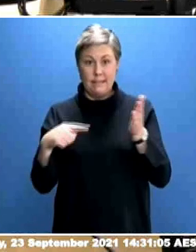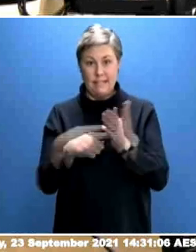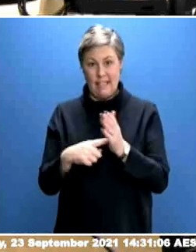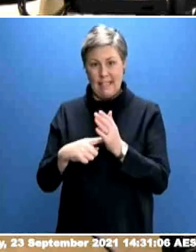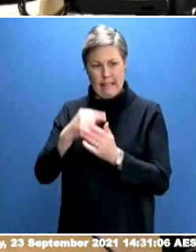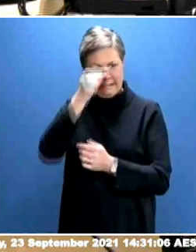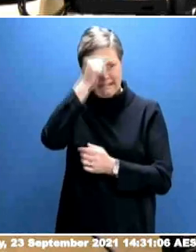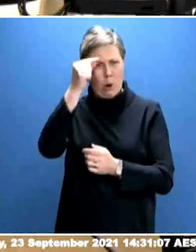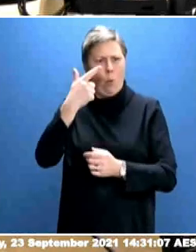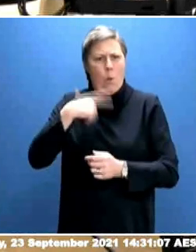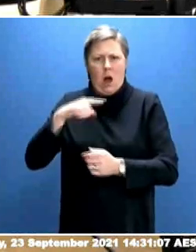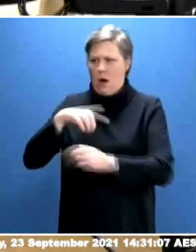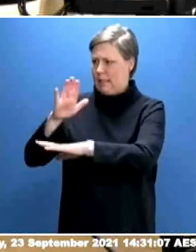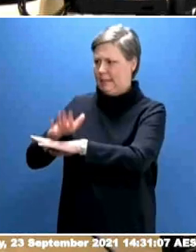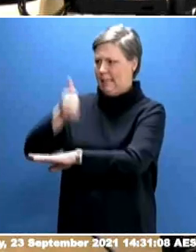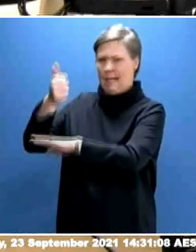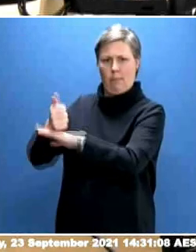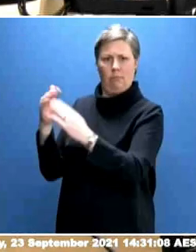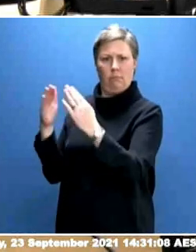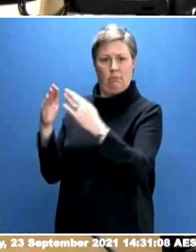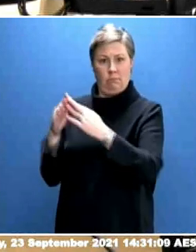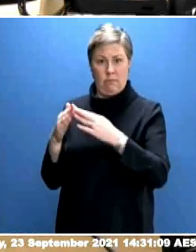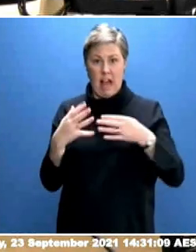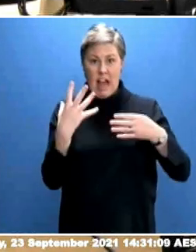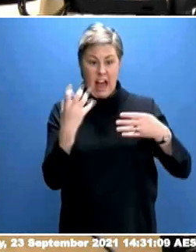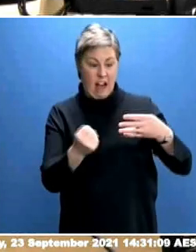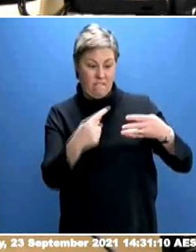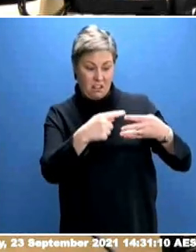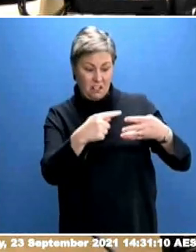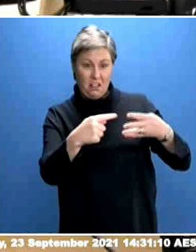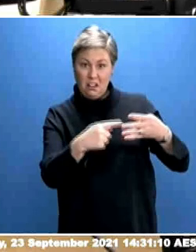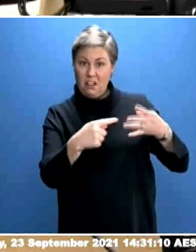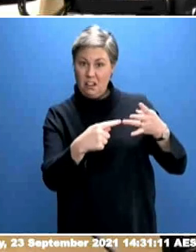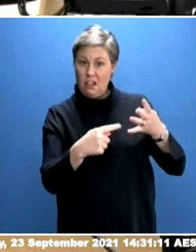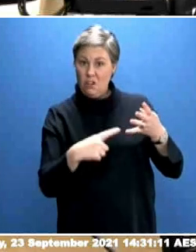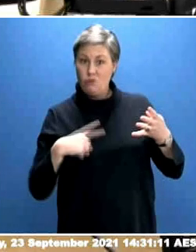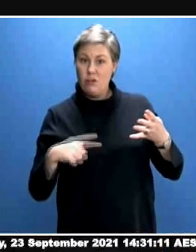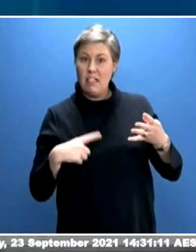to tell us where that sits within those concepts of a model and purpose?